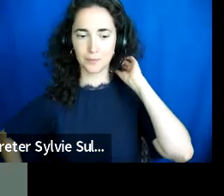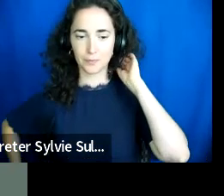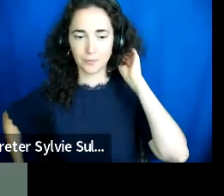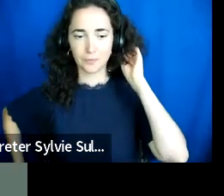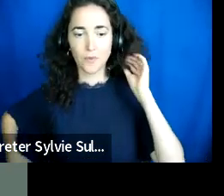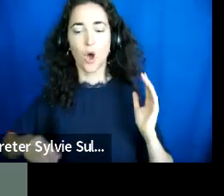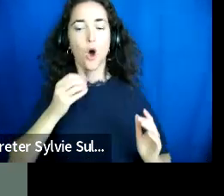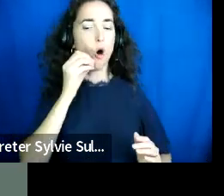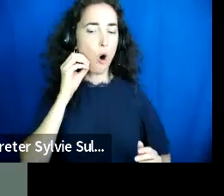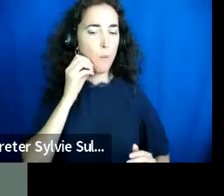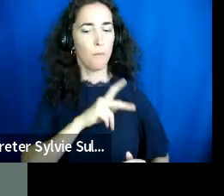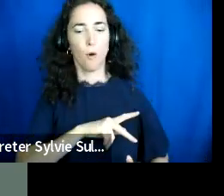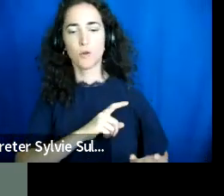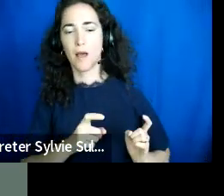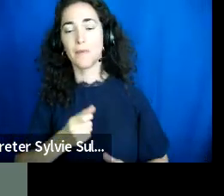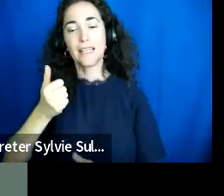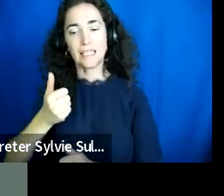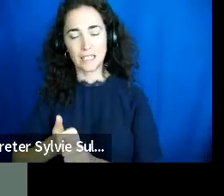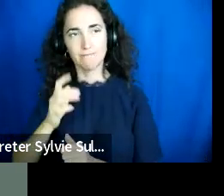Each camper got to choose 2 recipes to make.